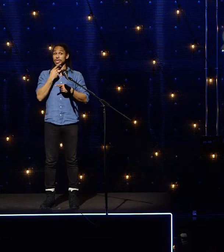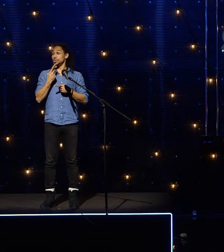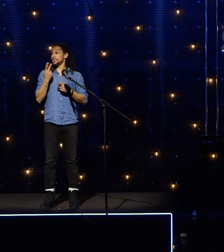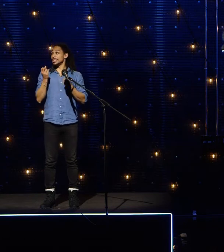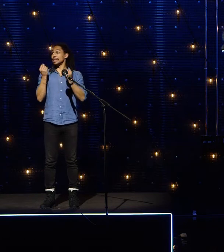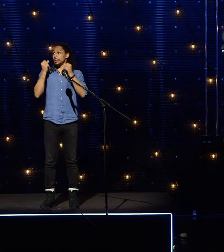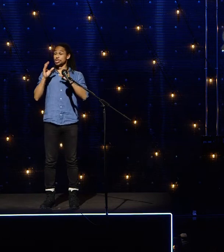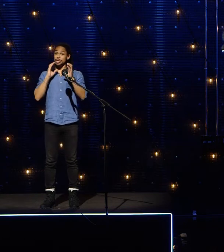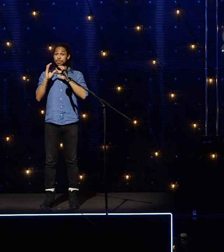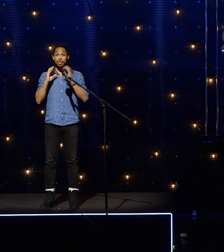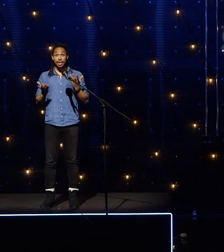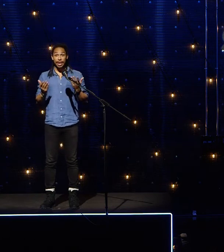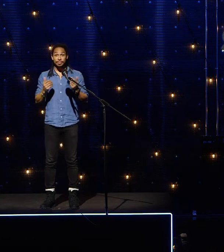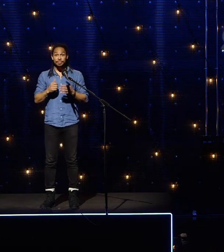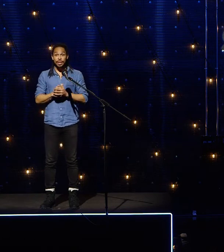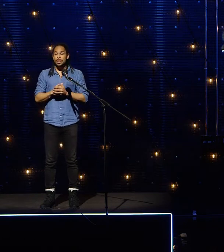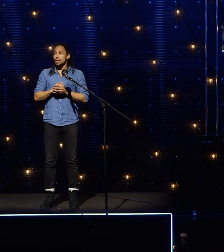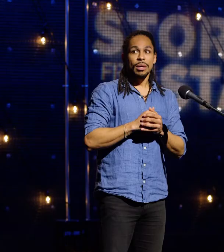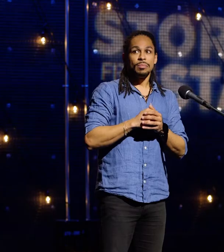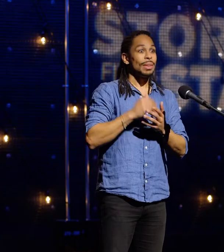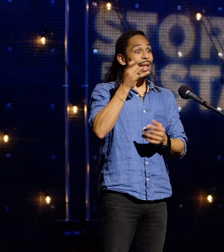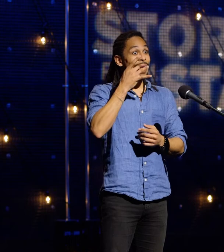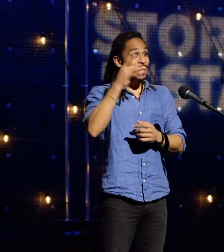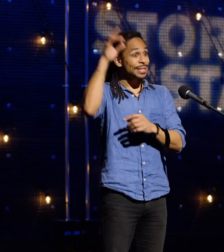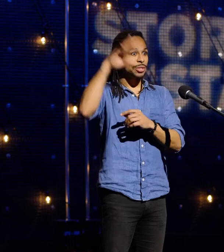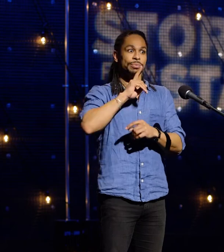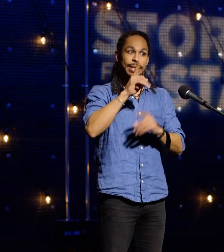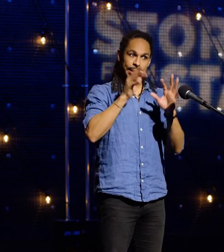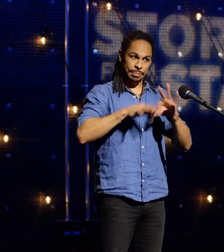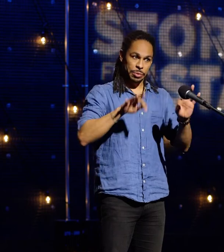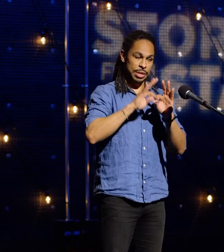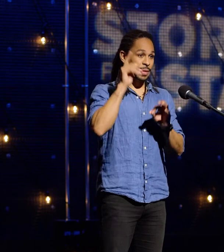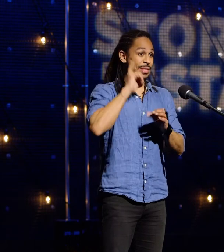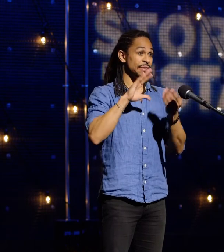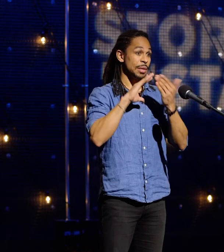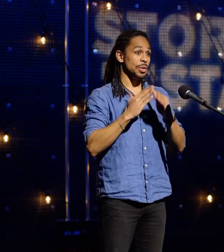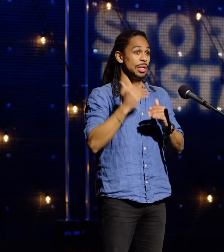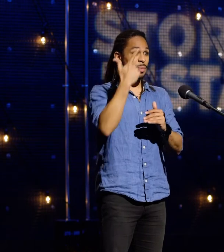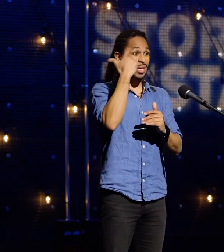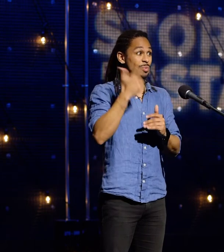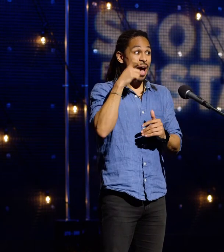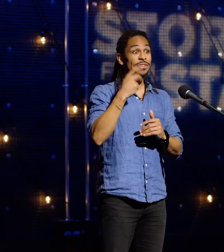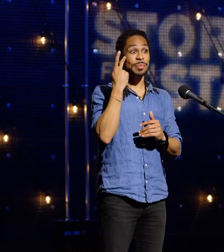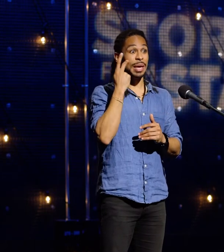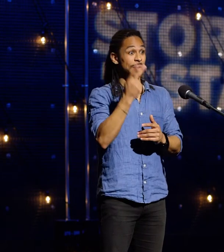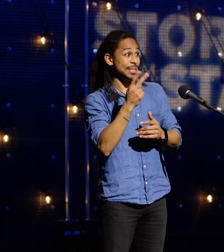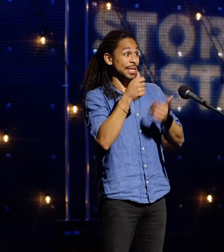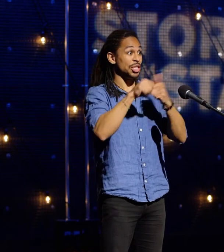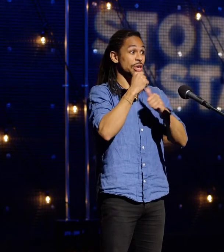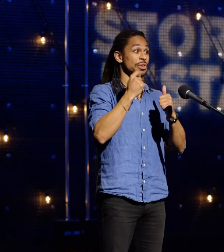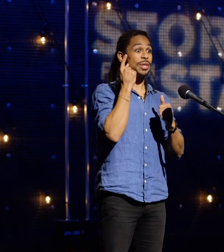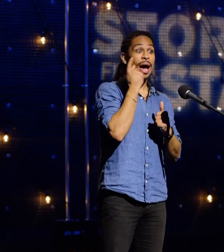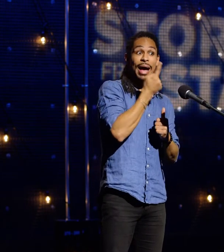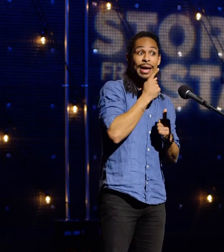"and we use sign language to communicate. "Light is really important in the deaf community "because we have to be able to see each other's eyes,